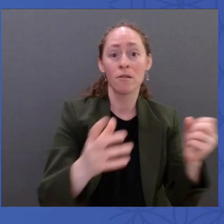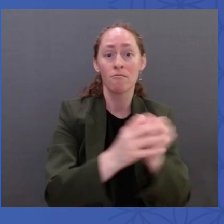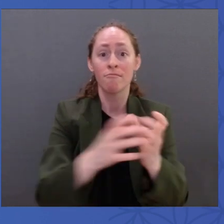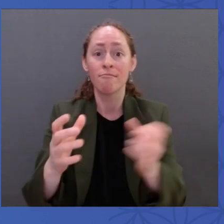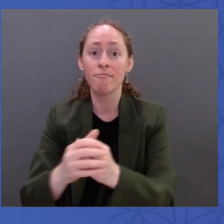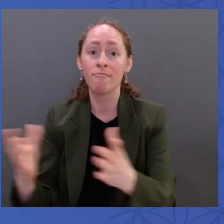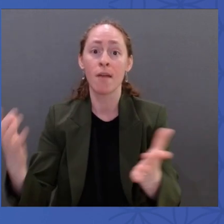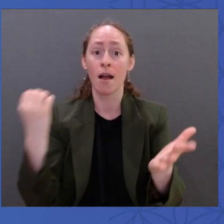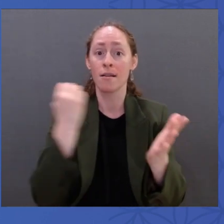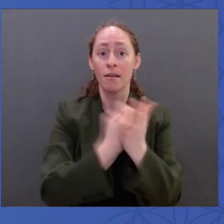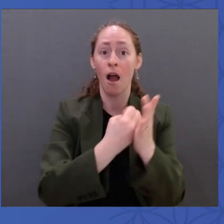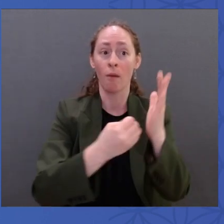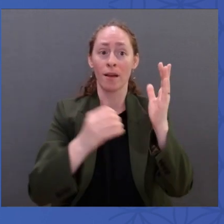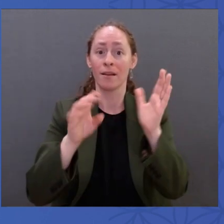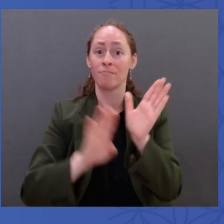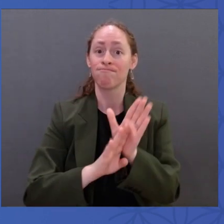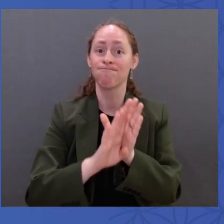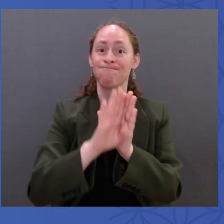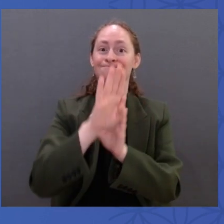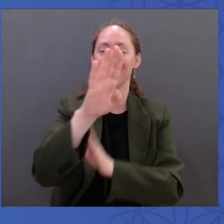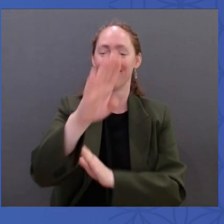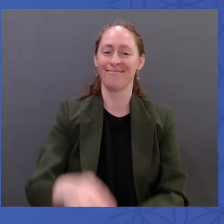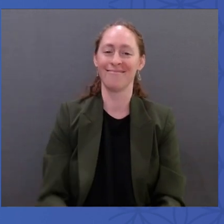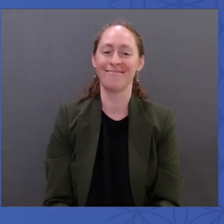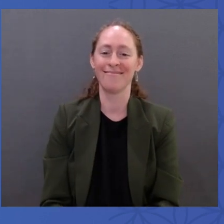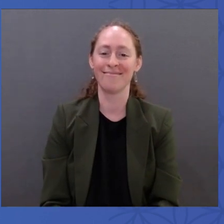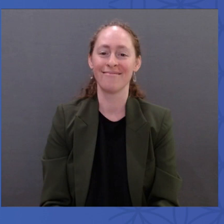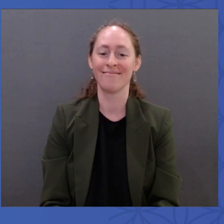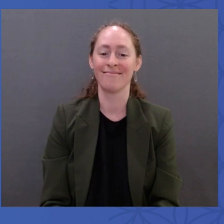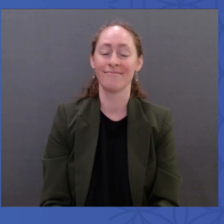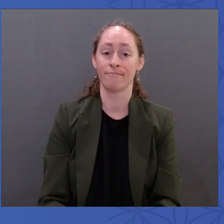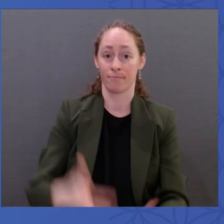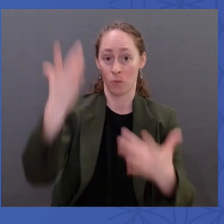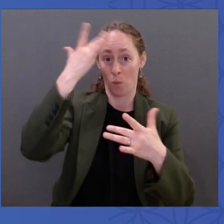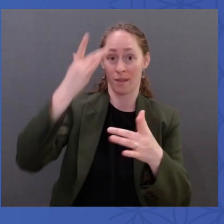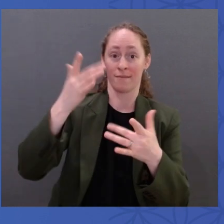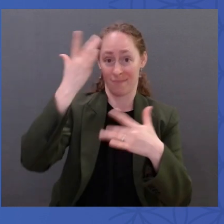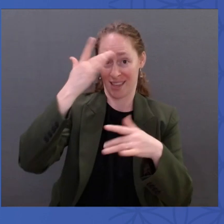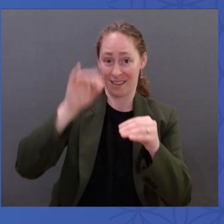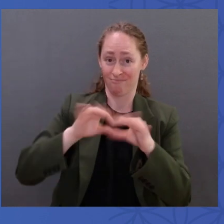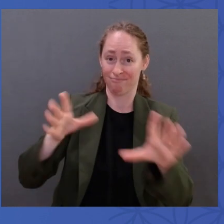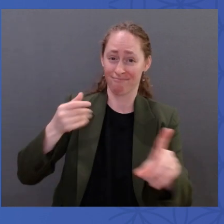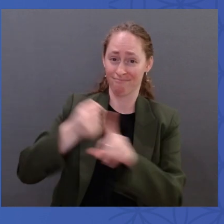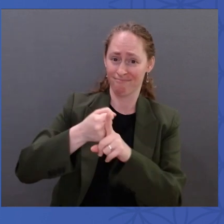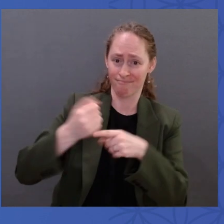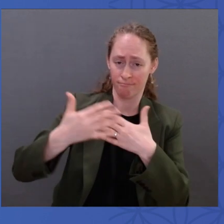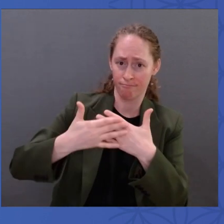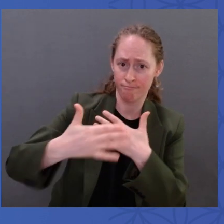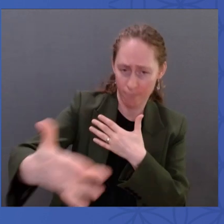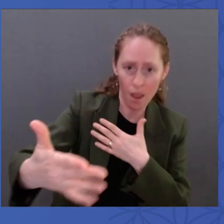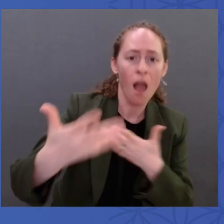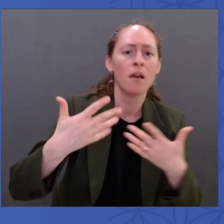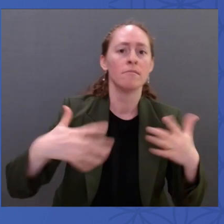and the post-COVID recovery. Greater economic engagement will be necessary. Now is the time to open doors, not close them.